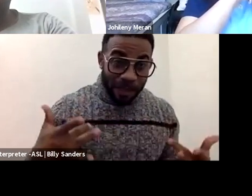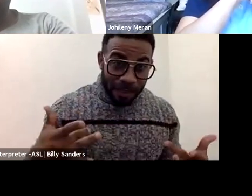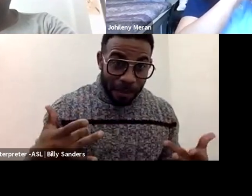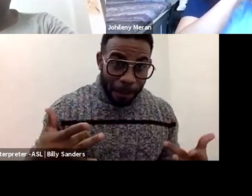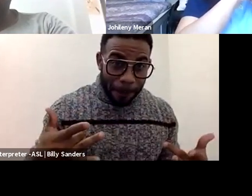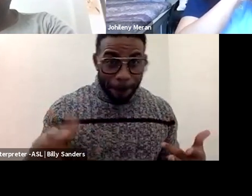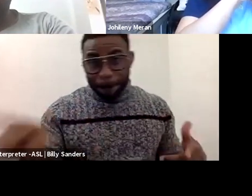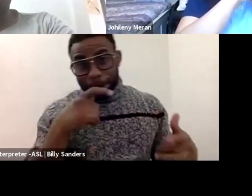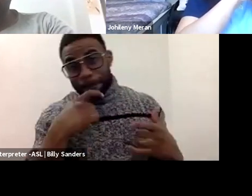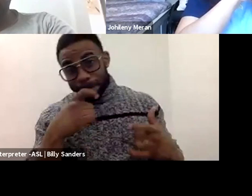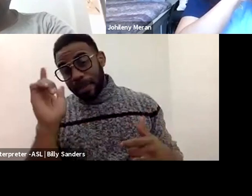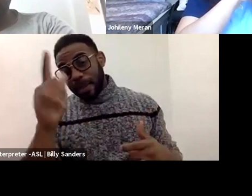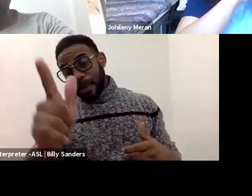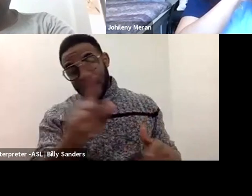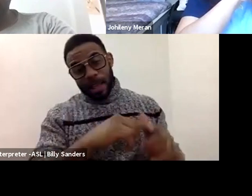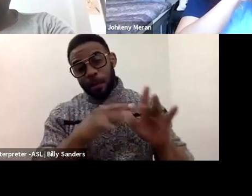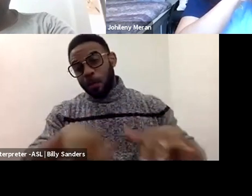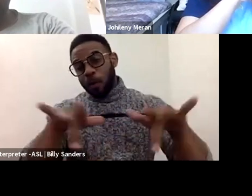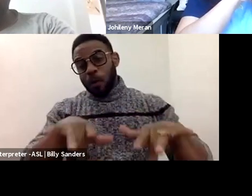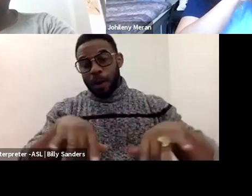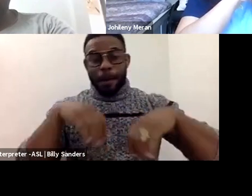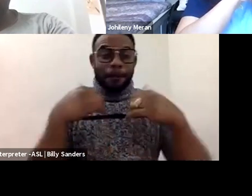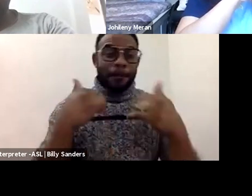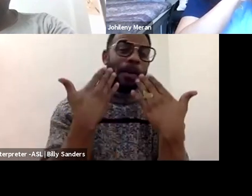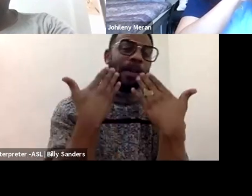those who will watch it later as a recording because I want to thank you for sharing so